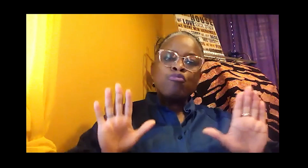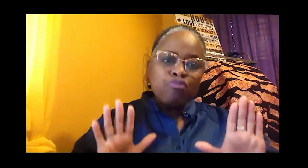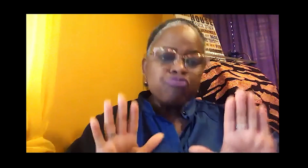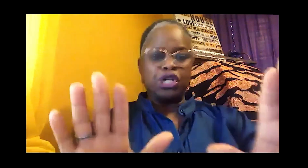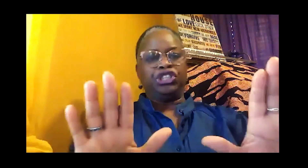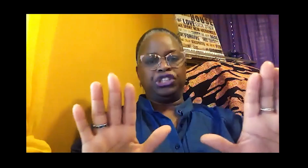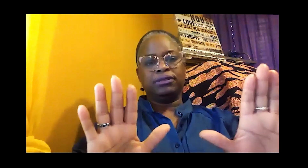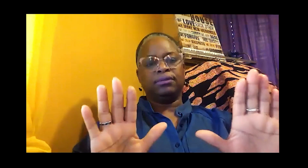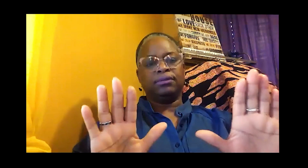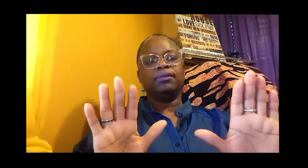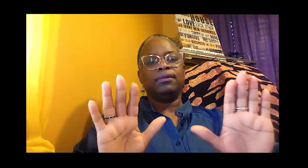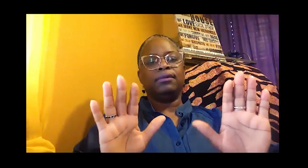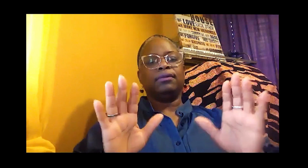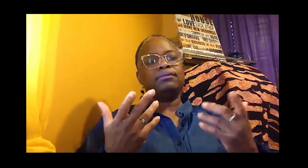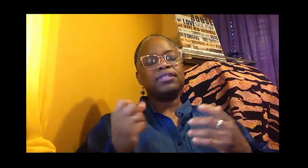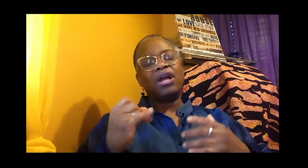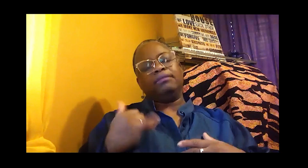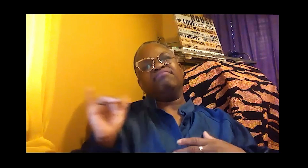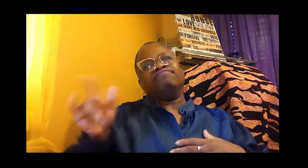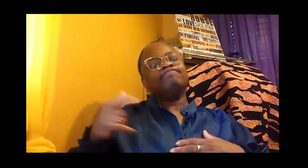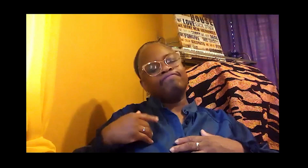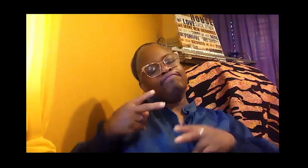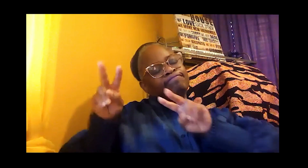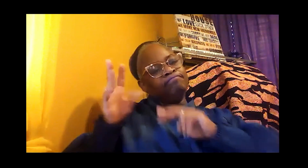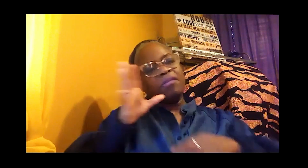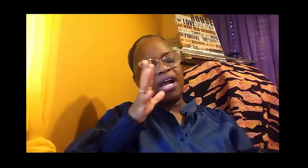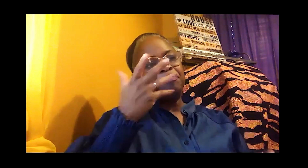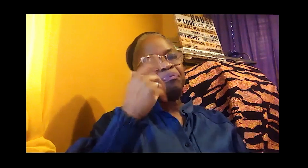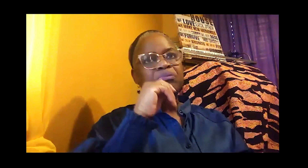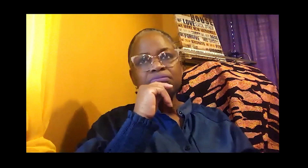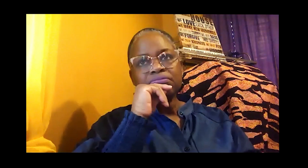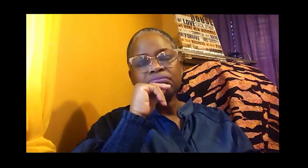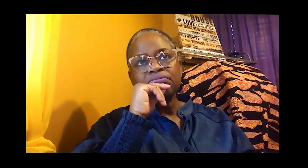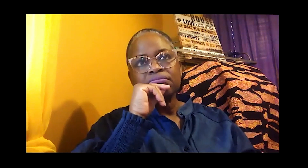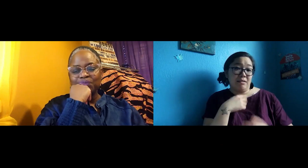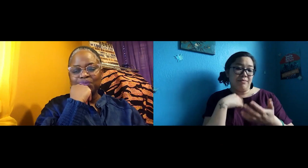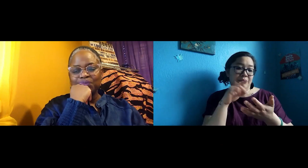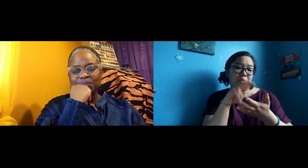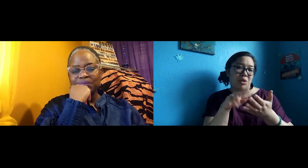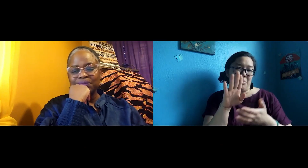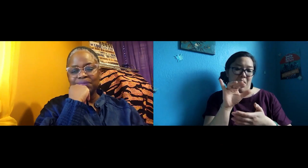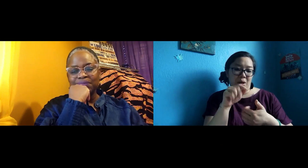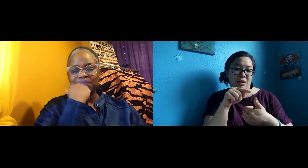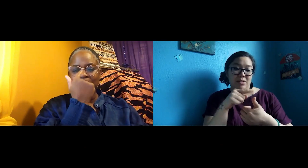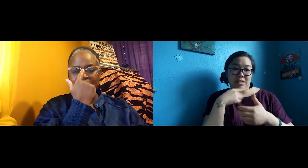known any theatrical group here in Washington, DC. Mom always pushed me in the appropriate direction.